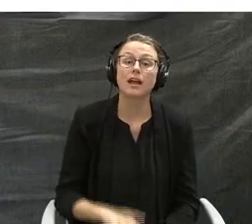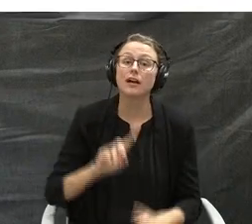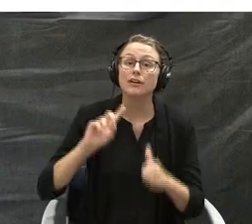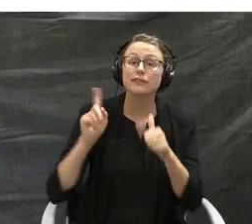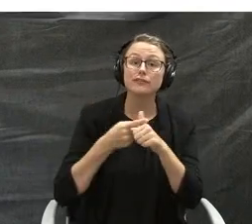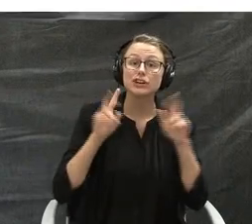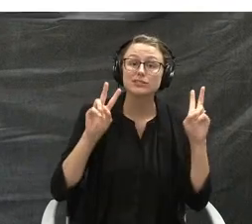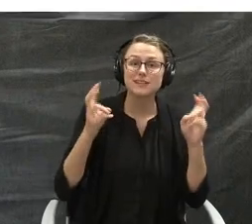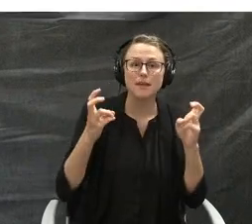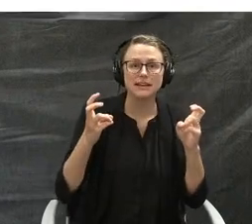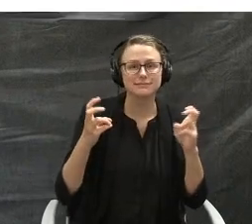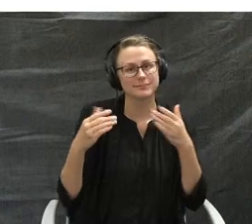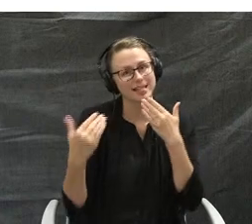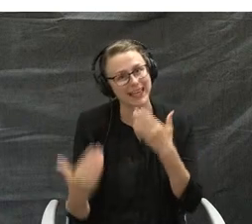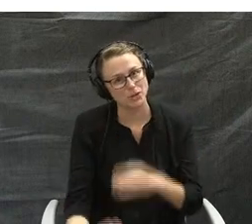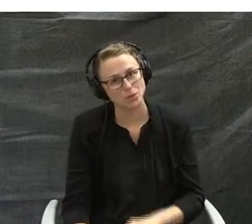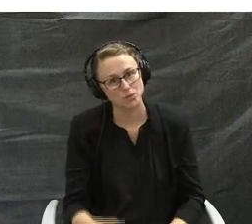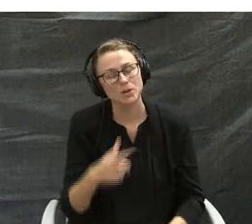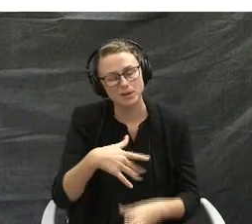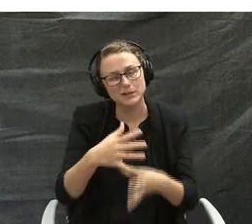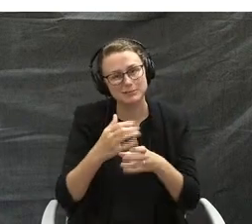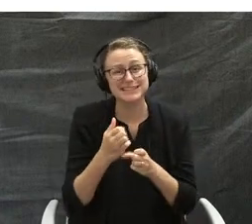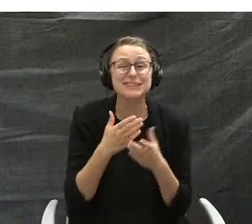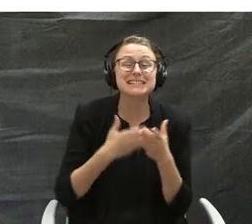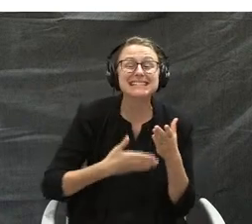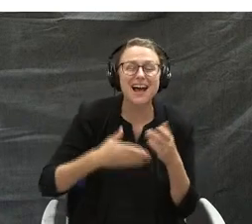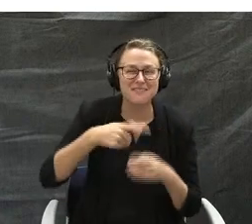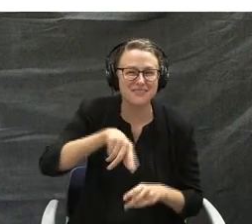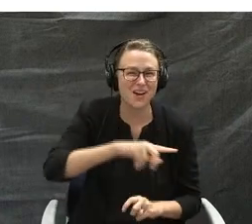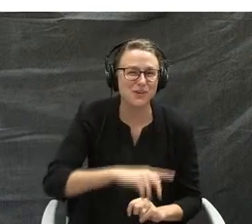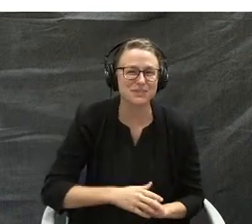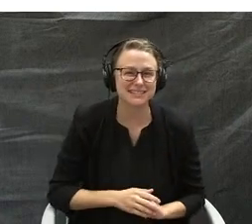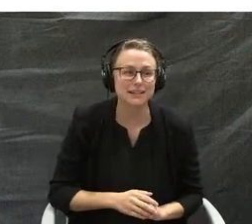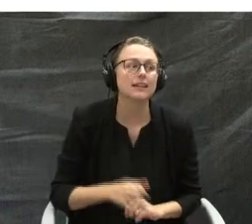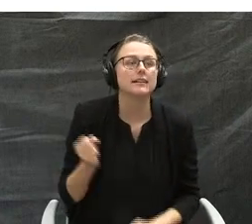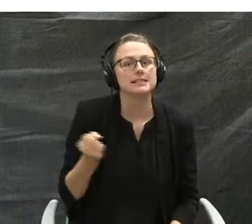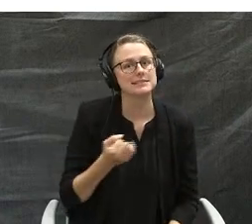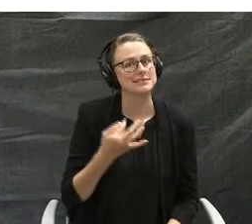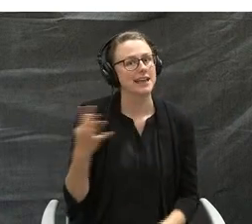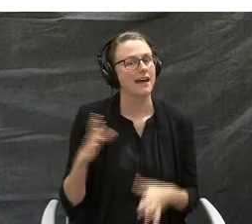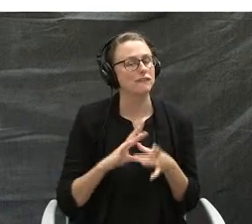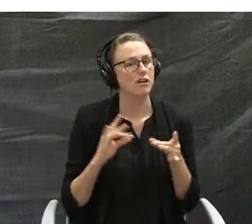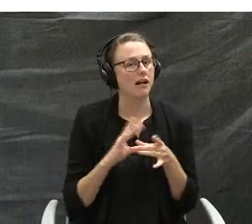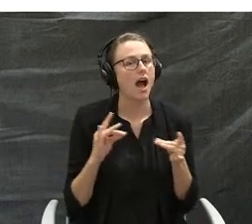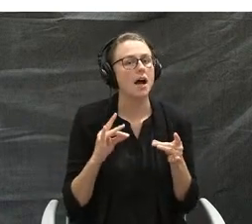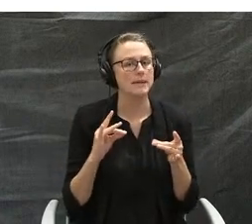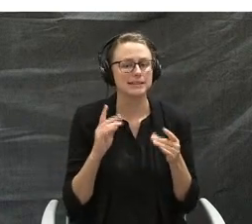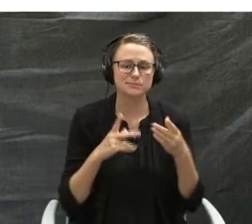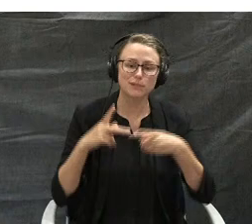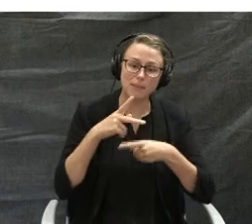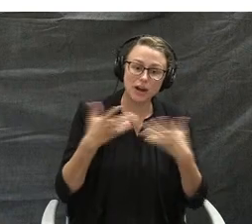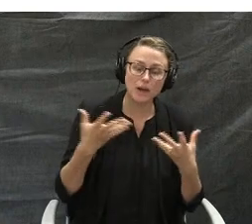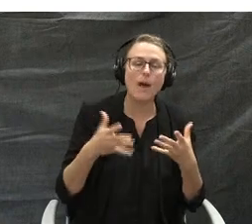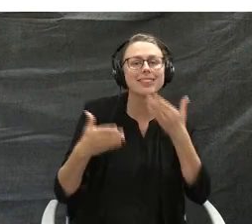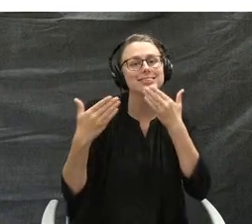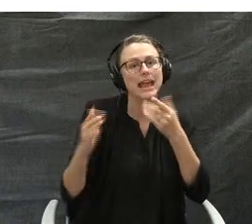we did receive some of those. There were several comments that were primarily thank used to the board. Here is one example, Lisa